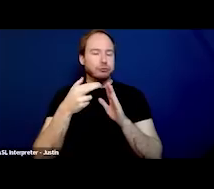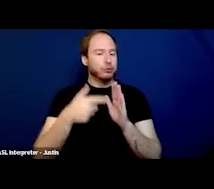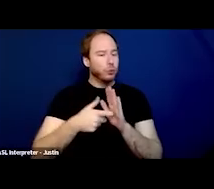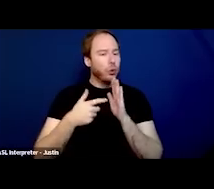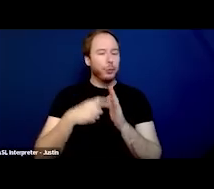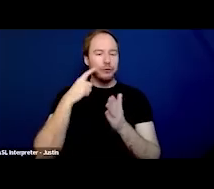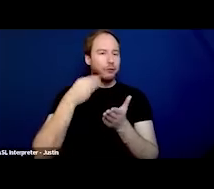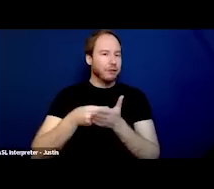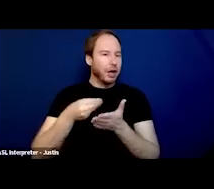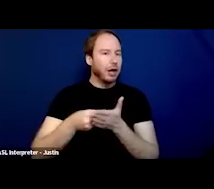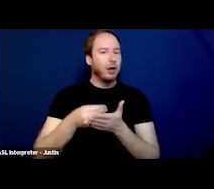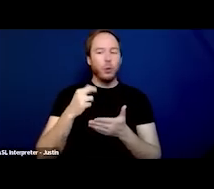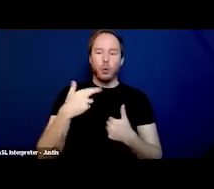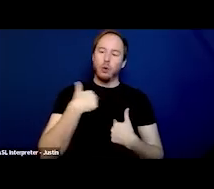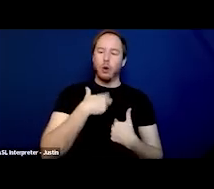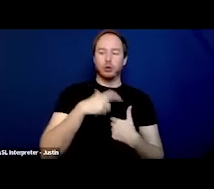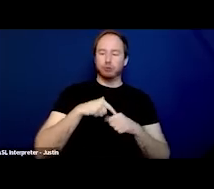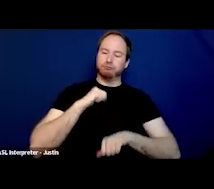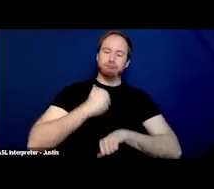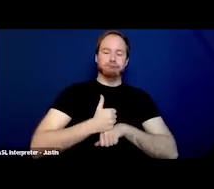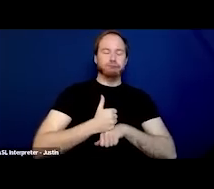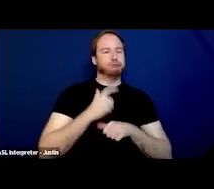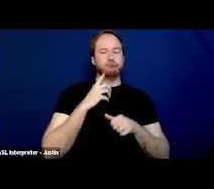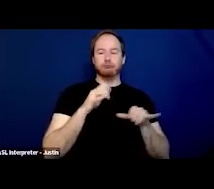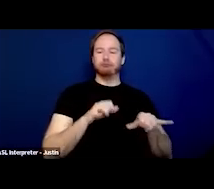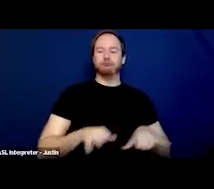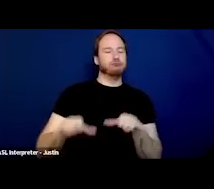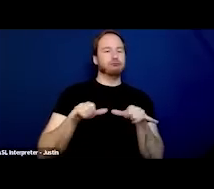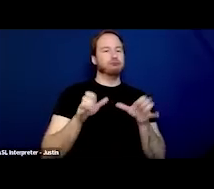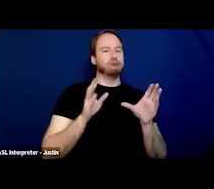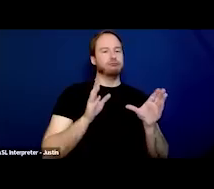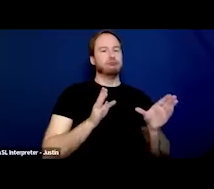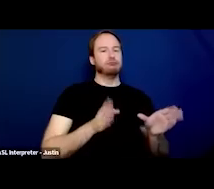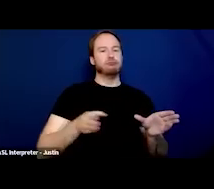or this desire to create order and uniformity, one size fits all,